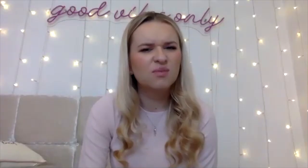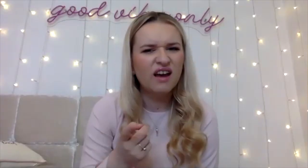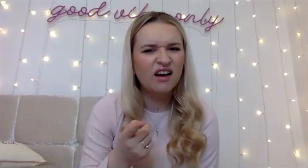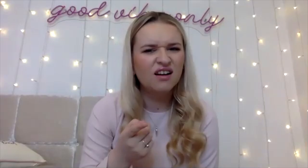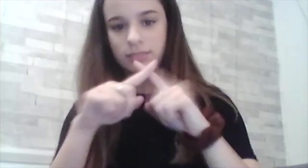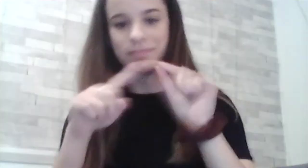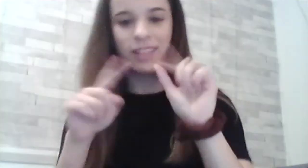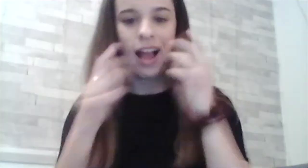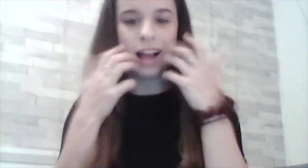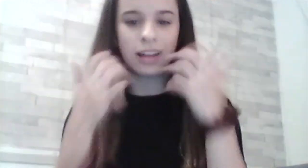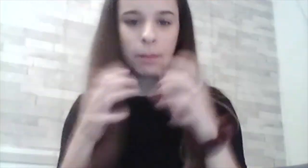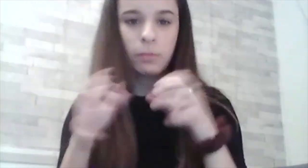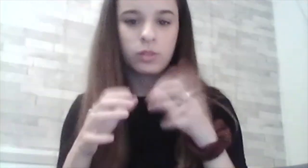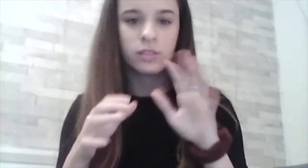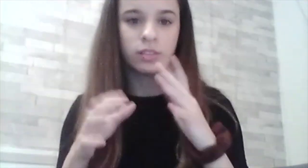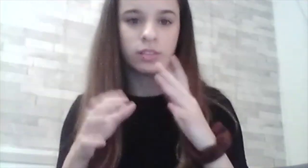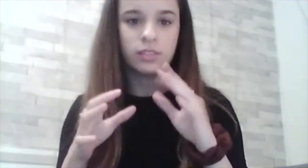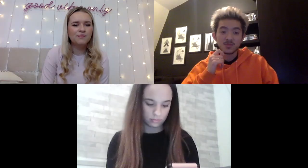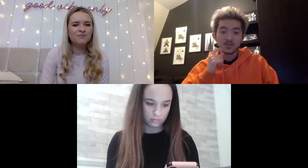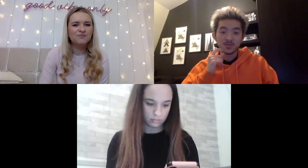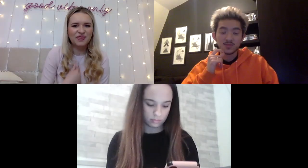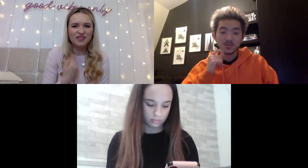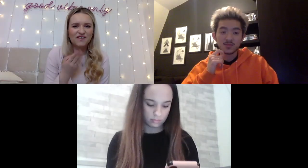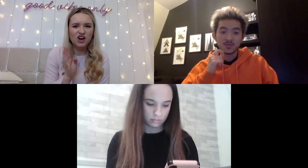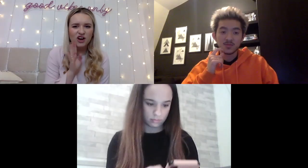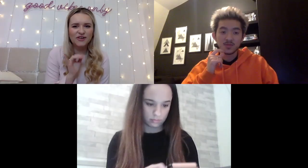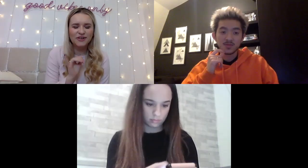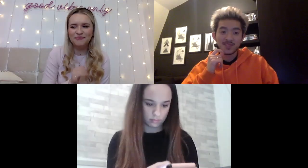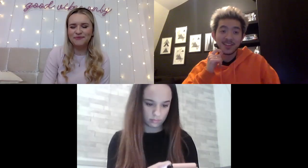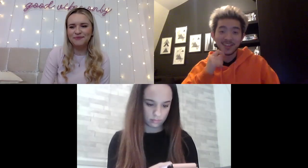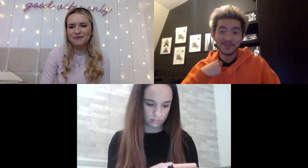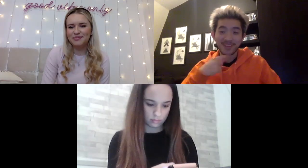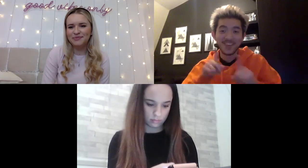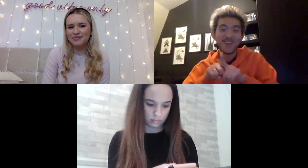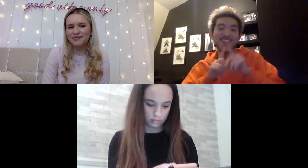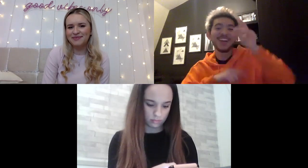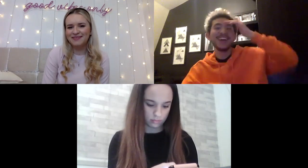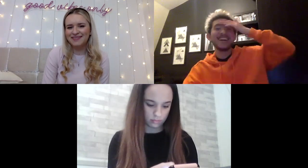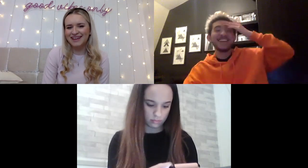Jas: What's that? Jem: Looks a bit like a wild cat Jas: I've never heard of it B: Me too